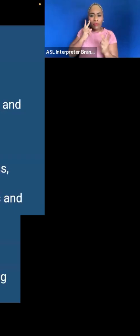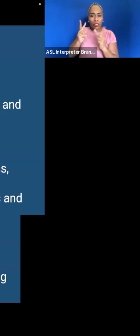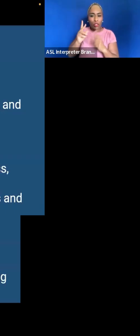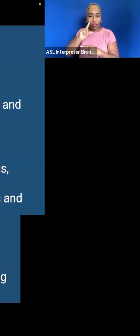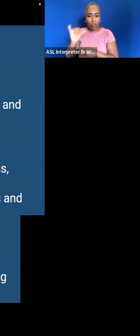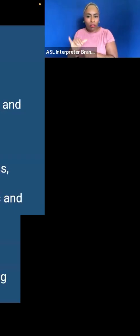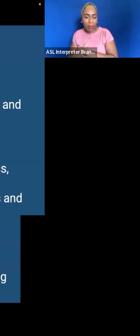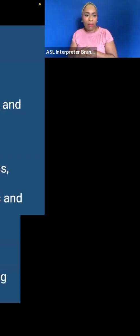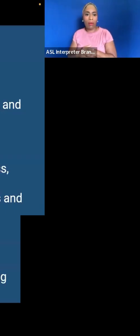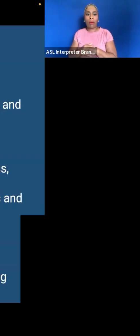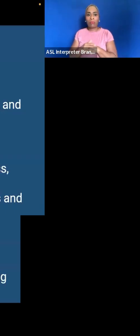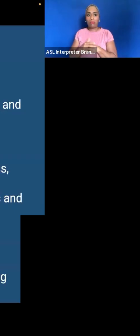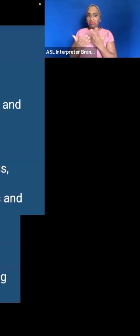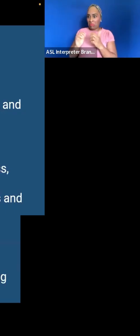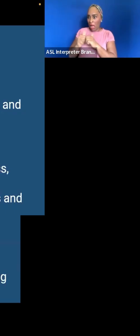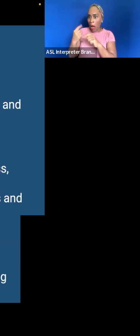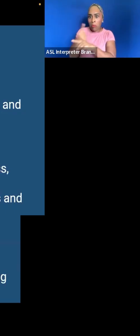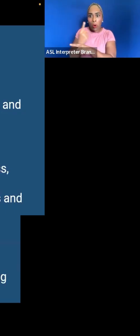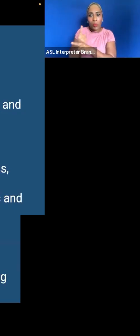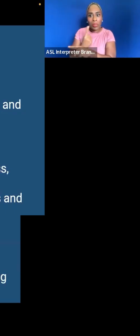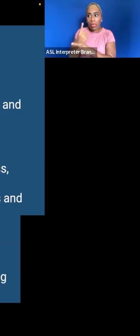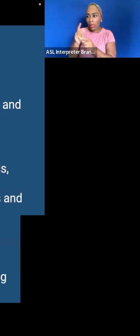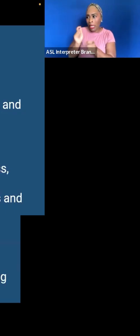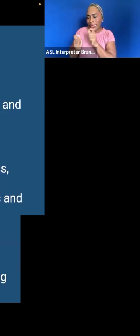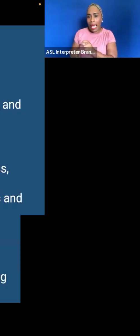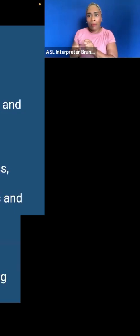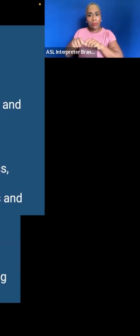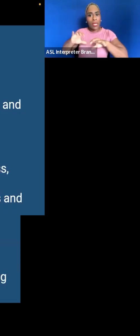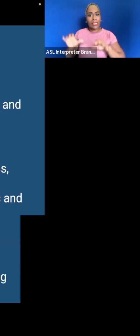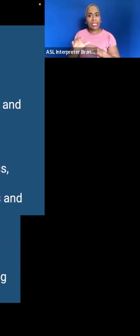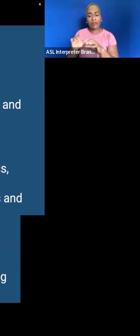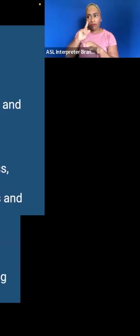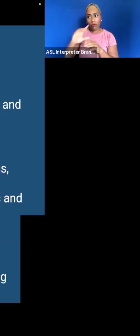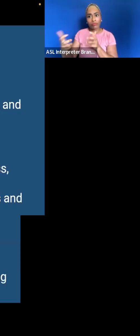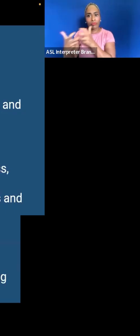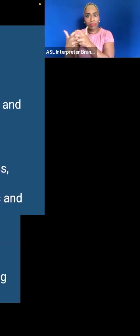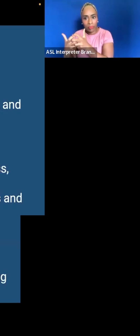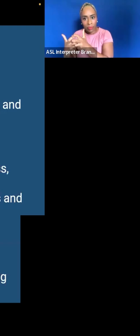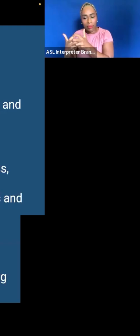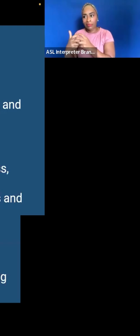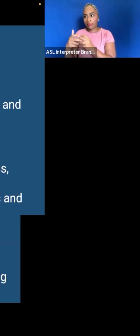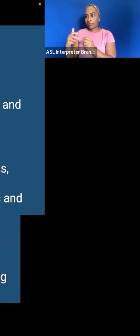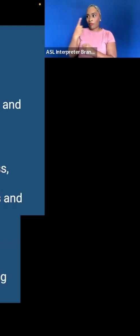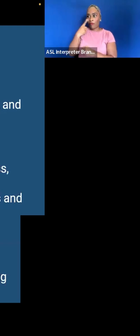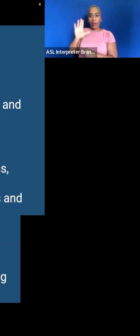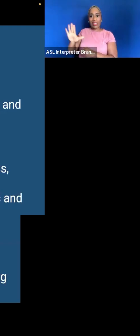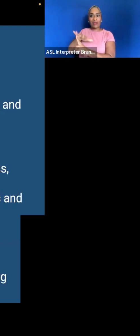How do they appropriately adapt activities in an environment to give them access?